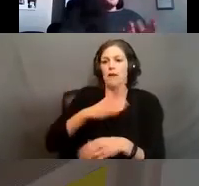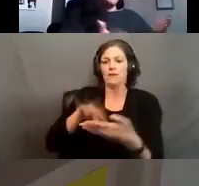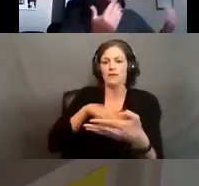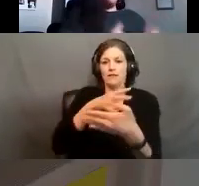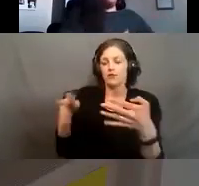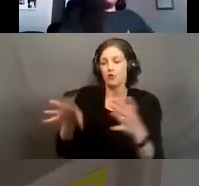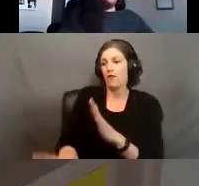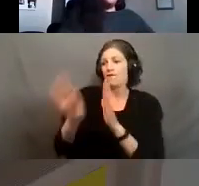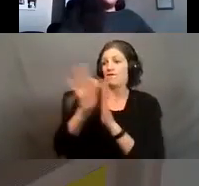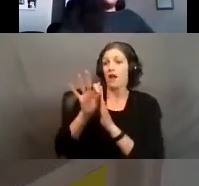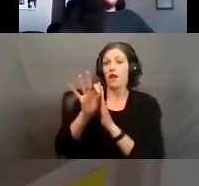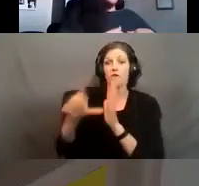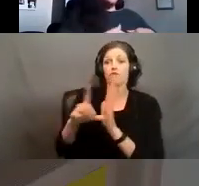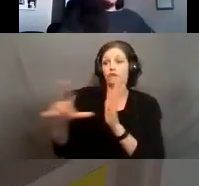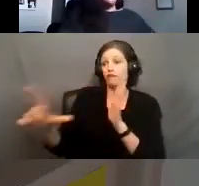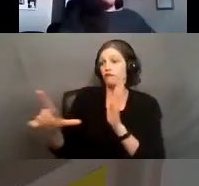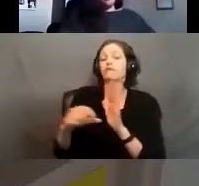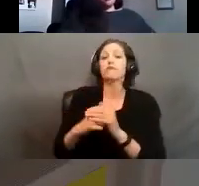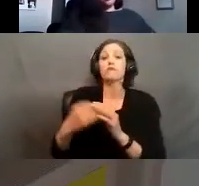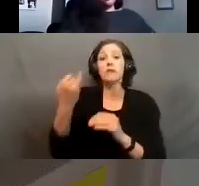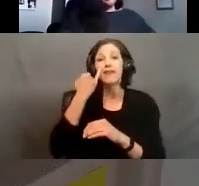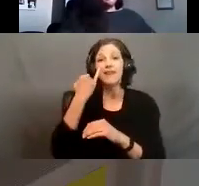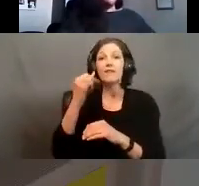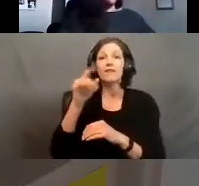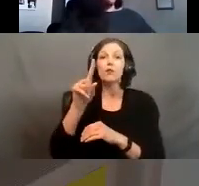12:32:05 If it doesn't show up just refresh your screen .